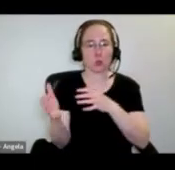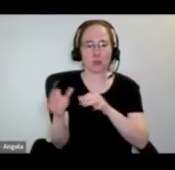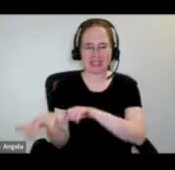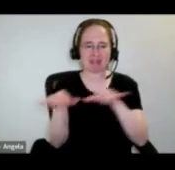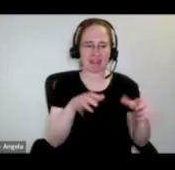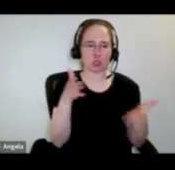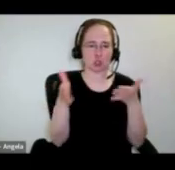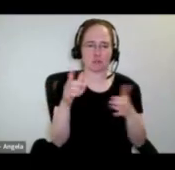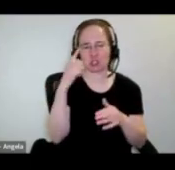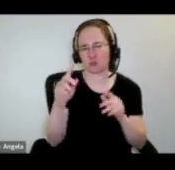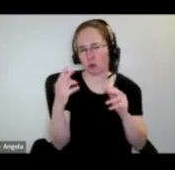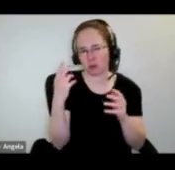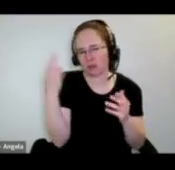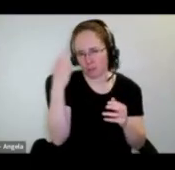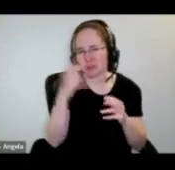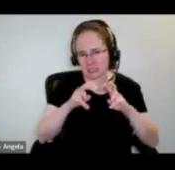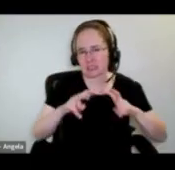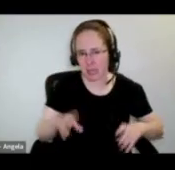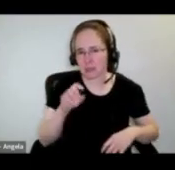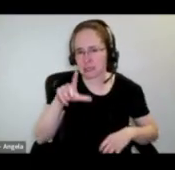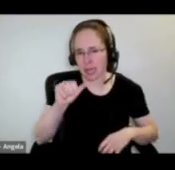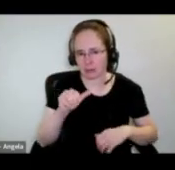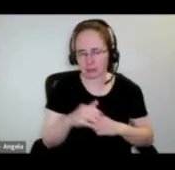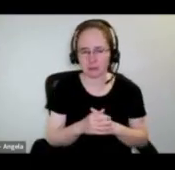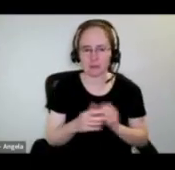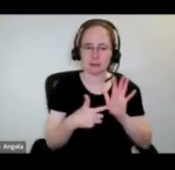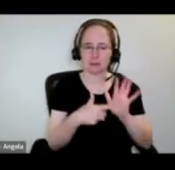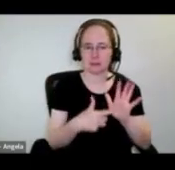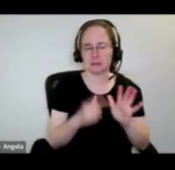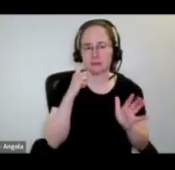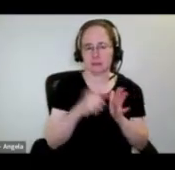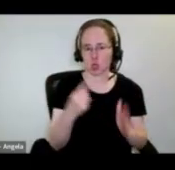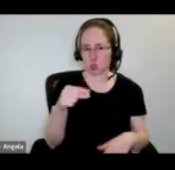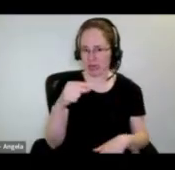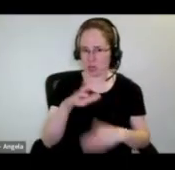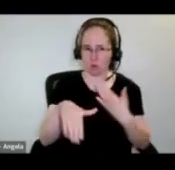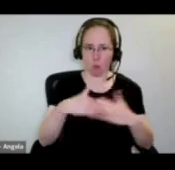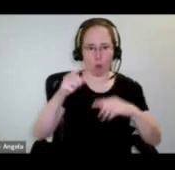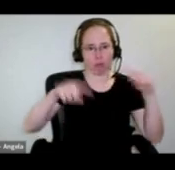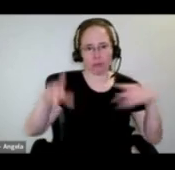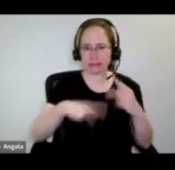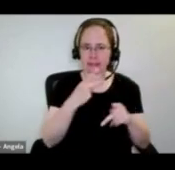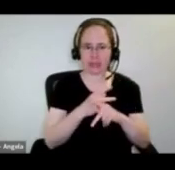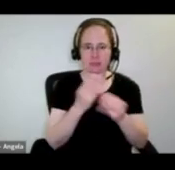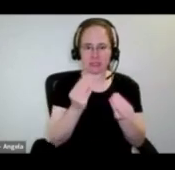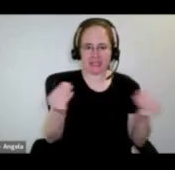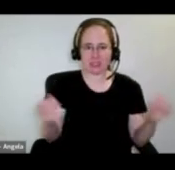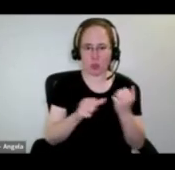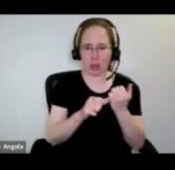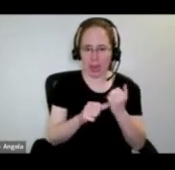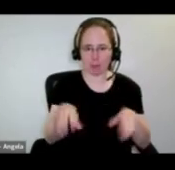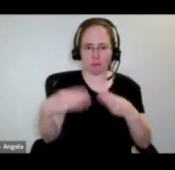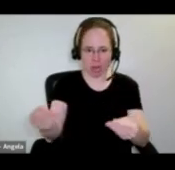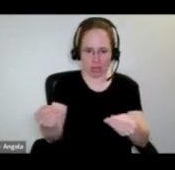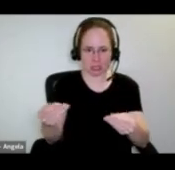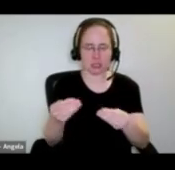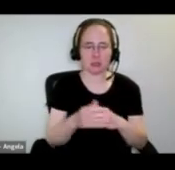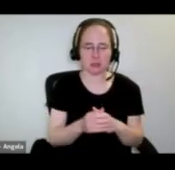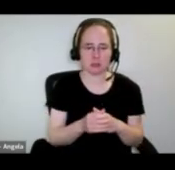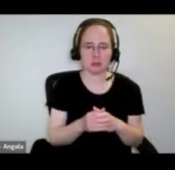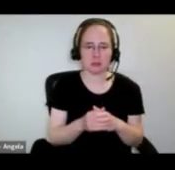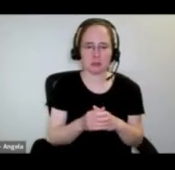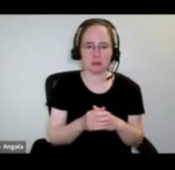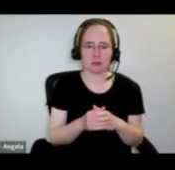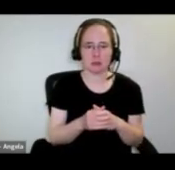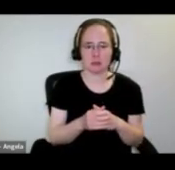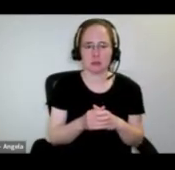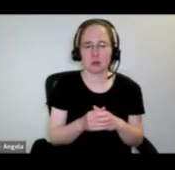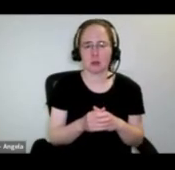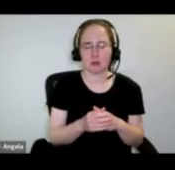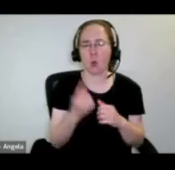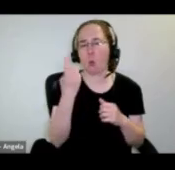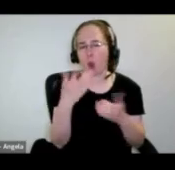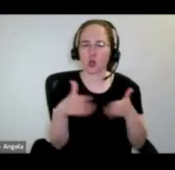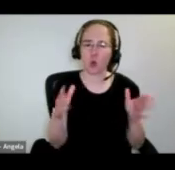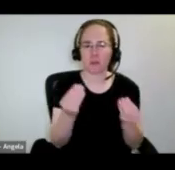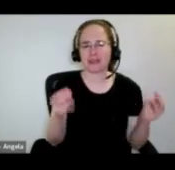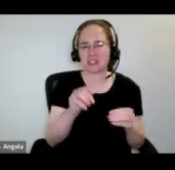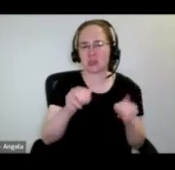David Watkins: how, University of North Georgia ended up grouping like services for the purposes of examining the data. For instance, you can see in green all the various types of material aid that we provide.